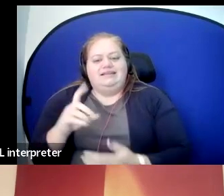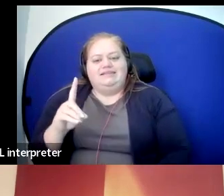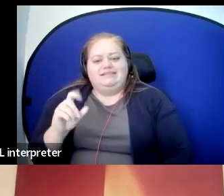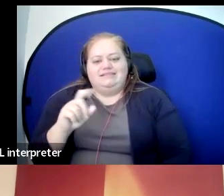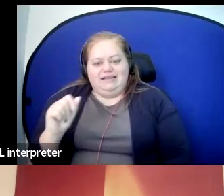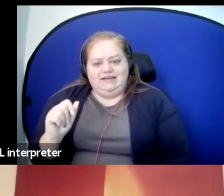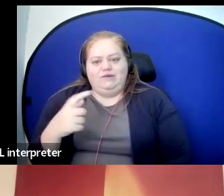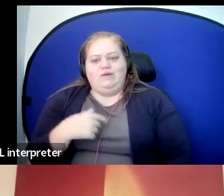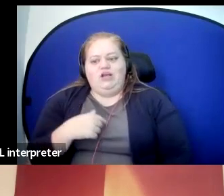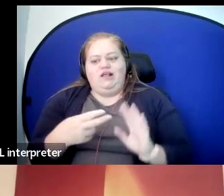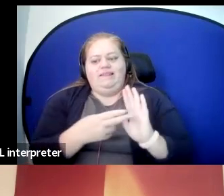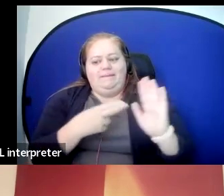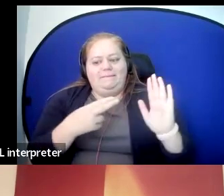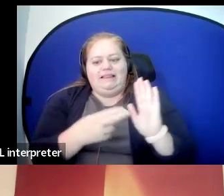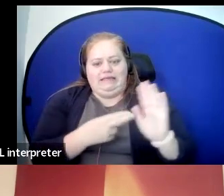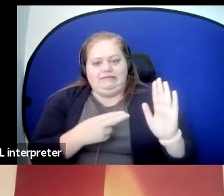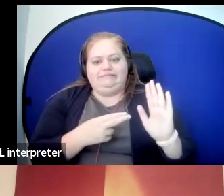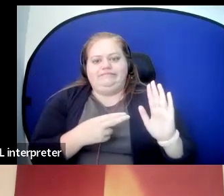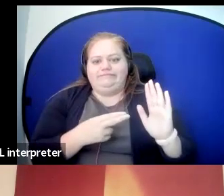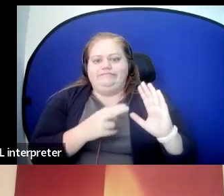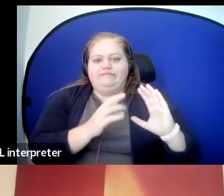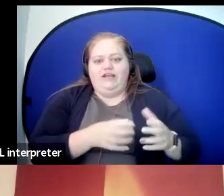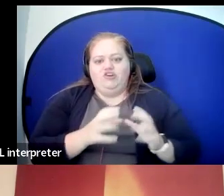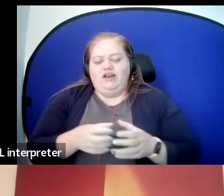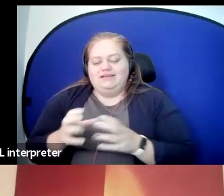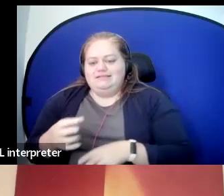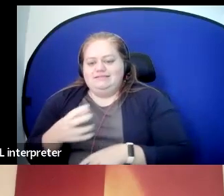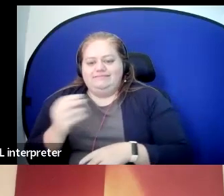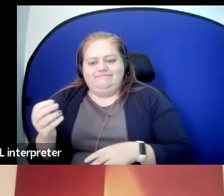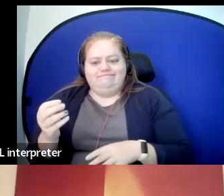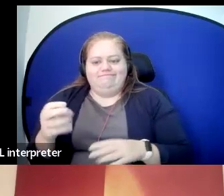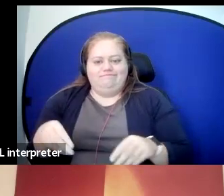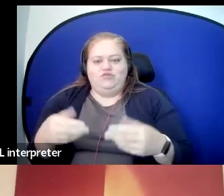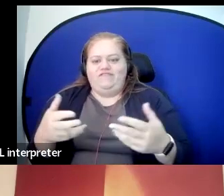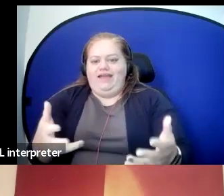We are labeling it. And then we are providing this data